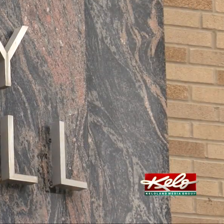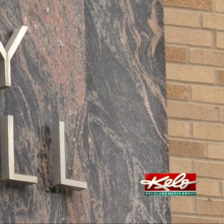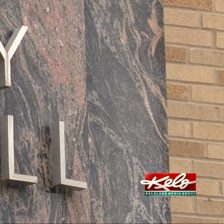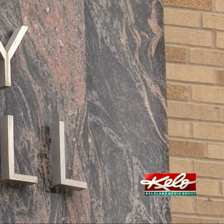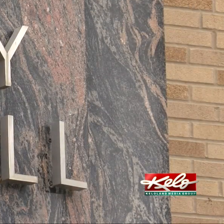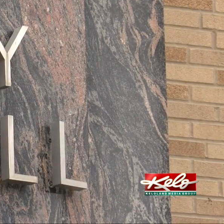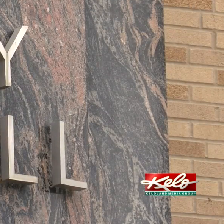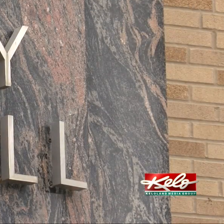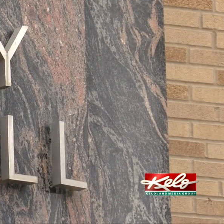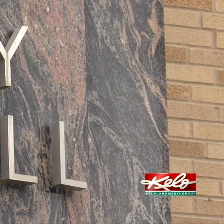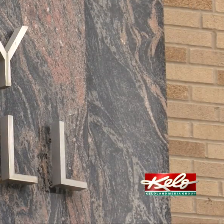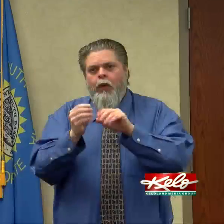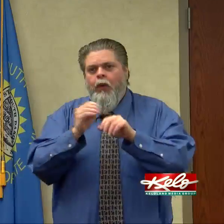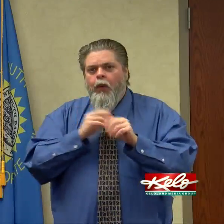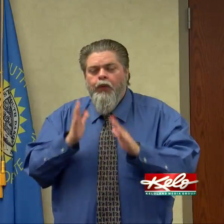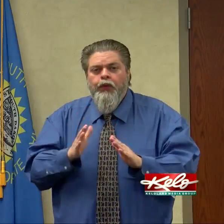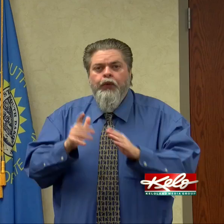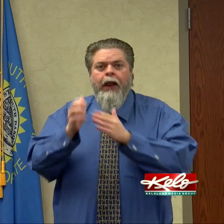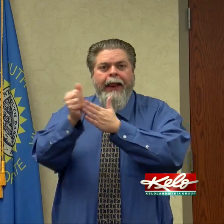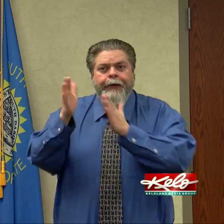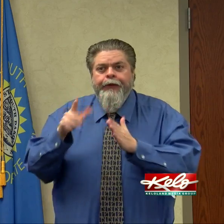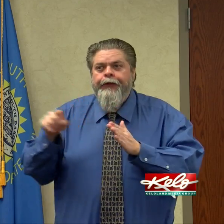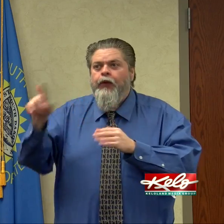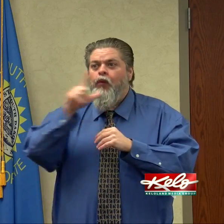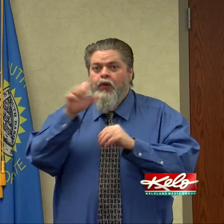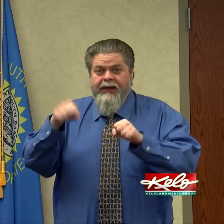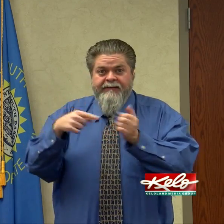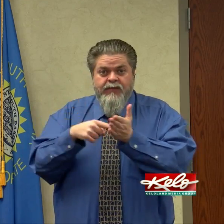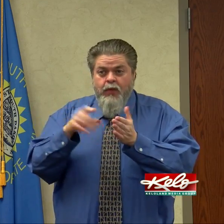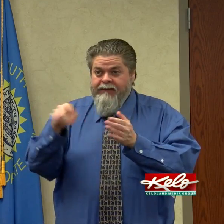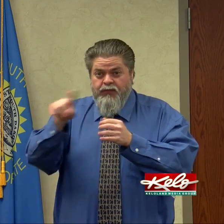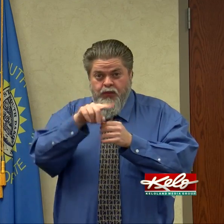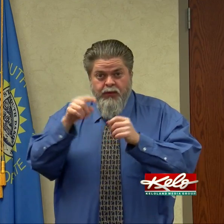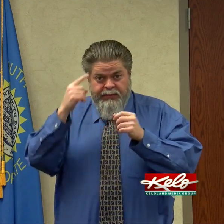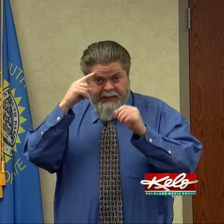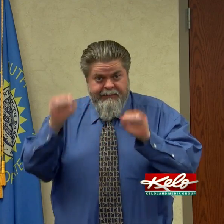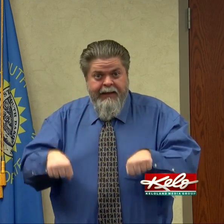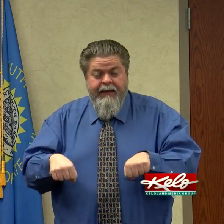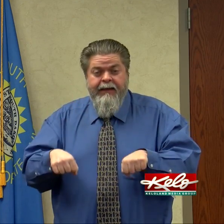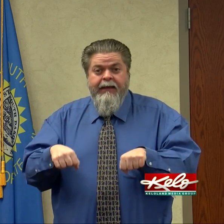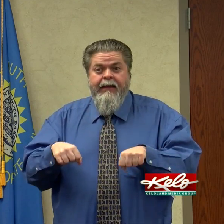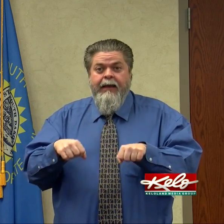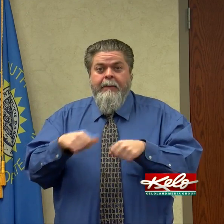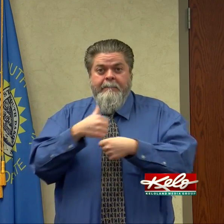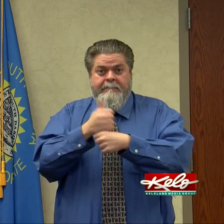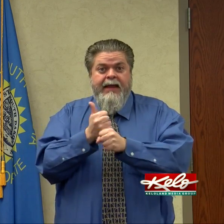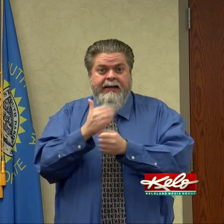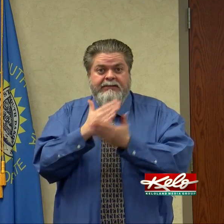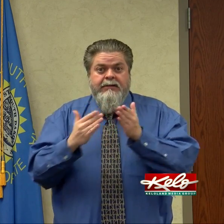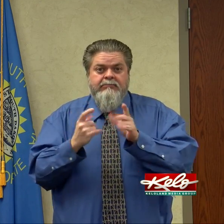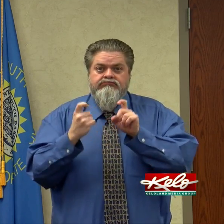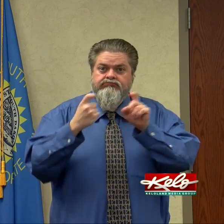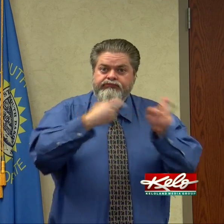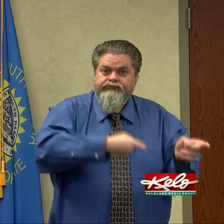"THIS IS MY CALL TO ACTION TO BUSINESS OWNERS, LEADERS IN THE COMMUNITY, WHO, IF YOU FIND YOURSELF IN A SITUATION WHERE